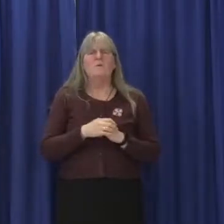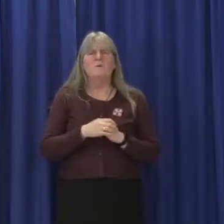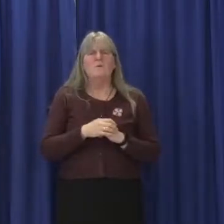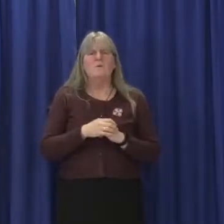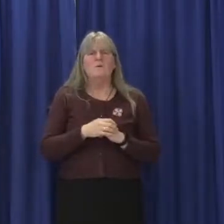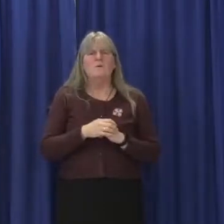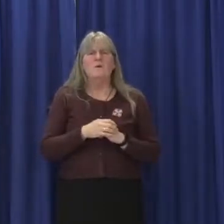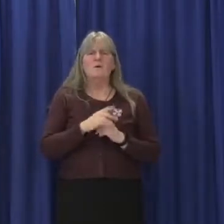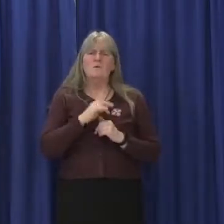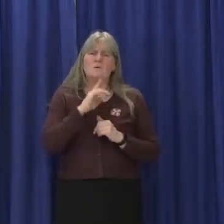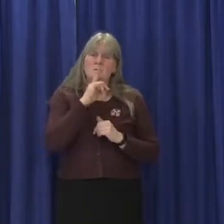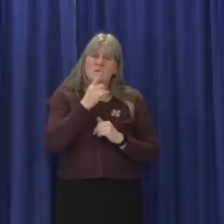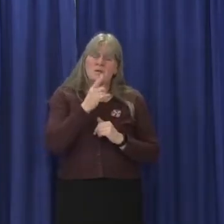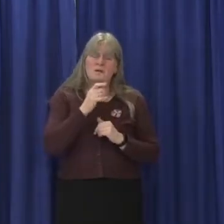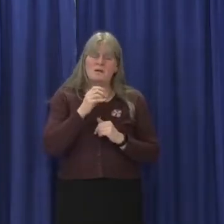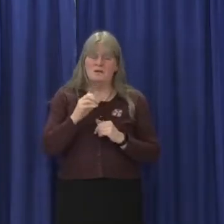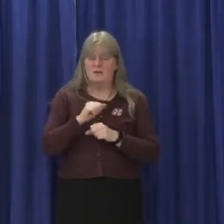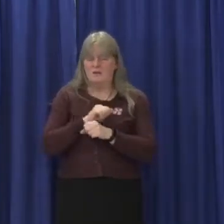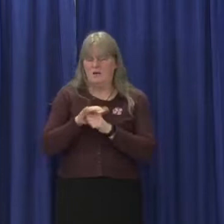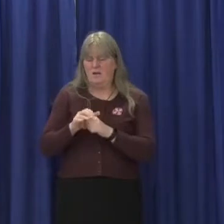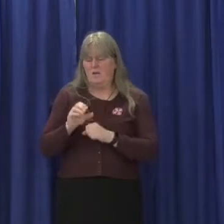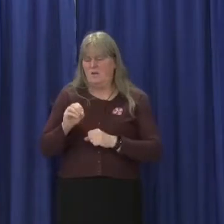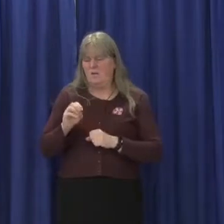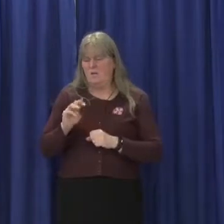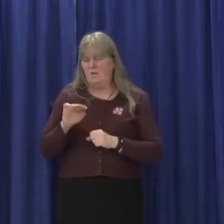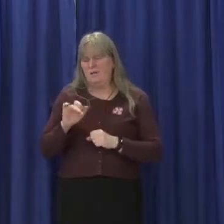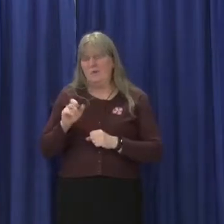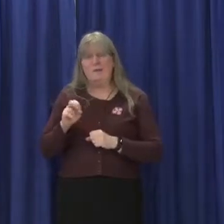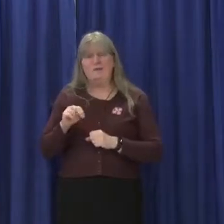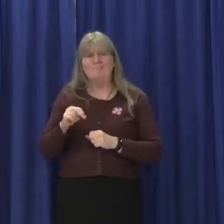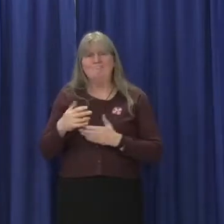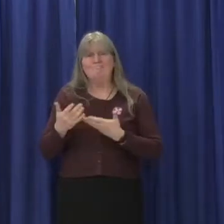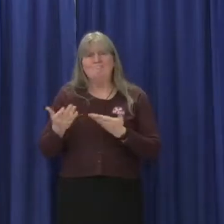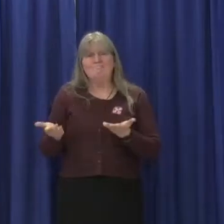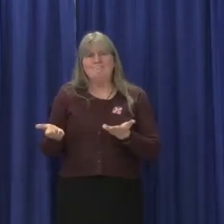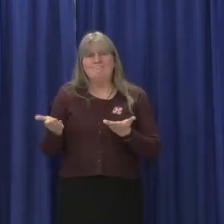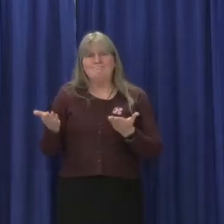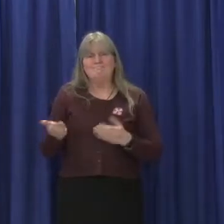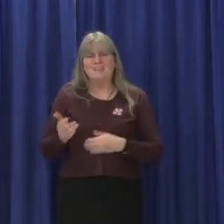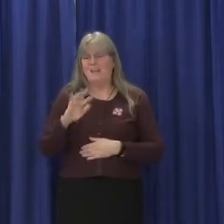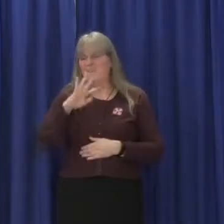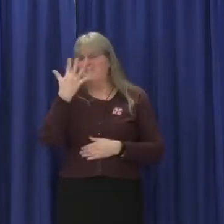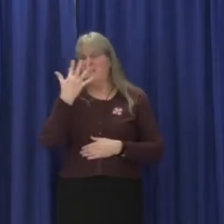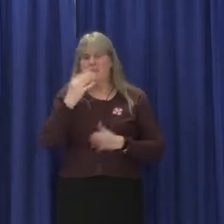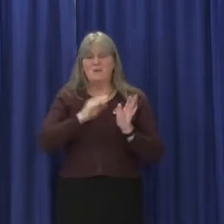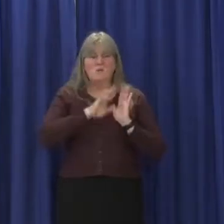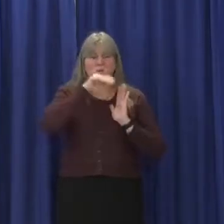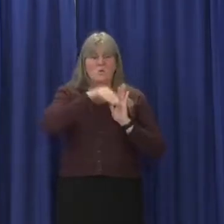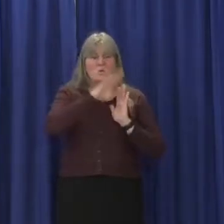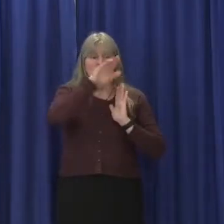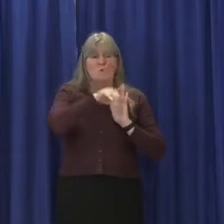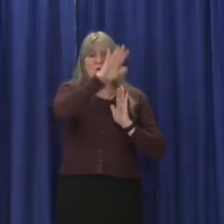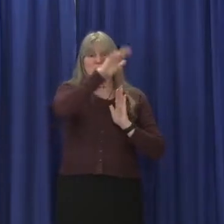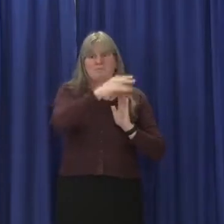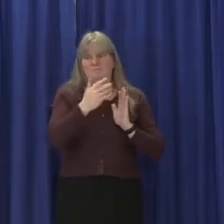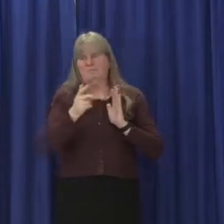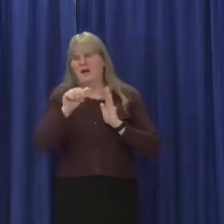This is the reality of Omicron, this is the reality of-- of a fifth wave, in some places even a sixth the wave.